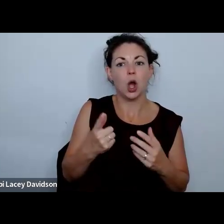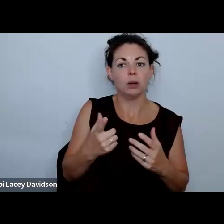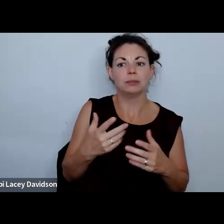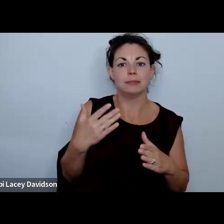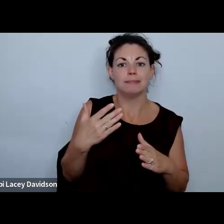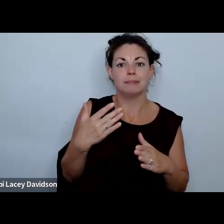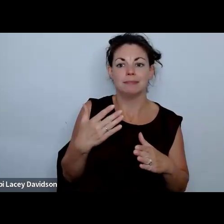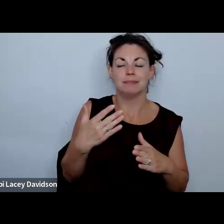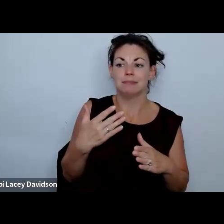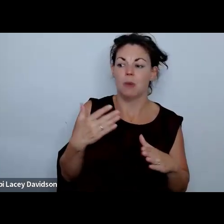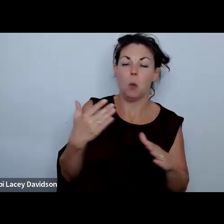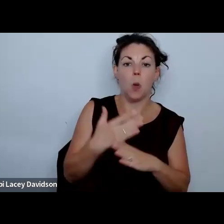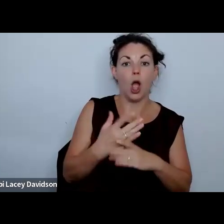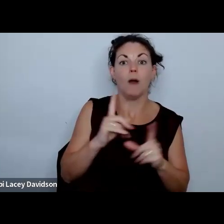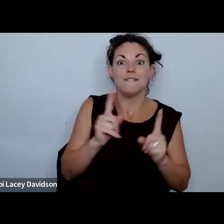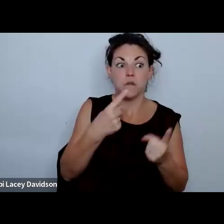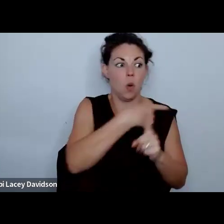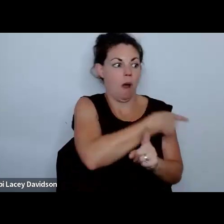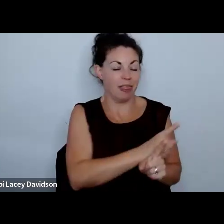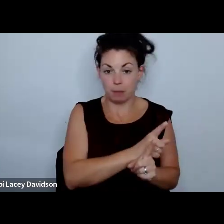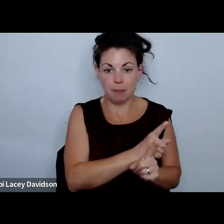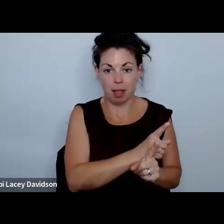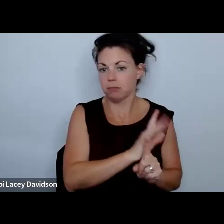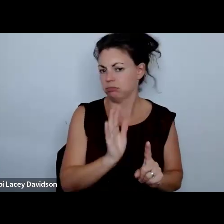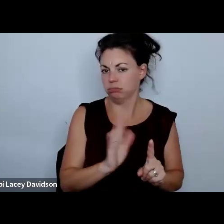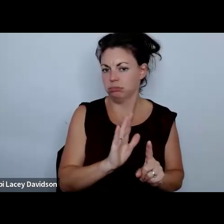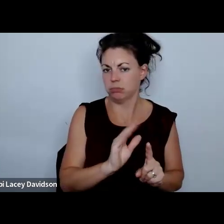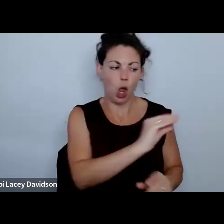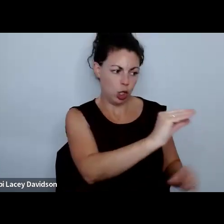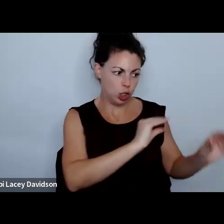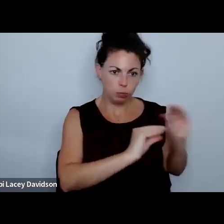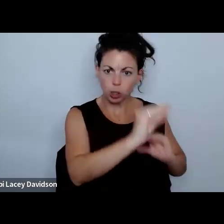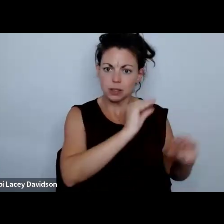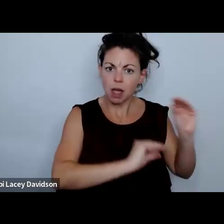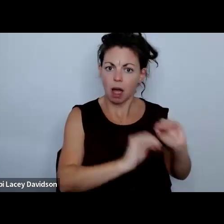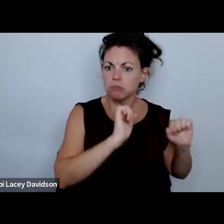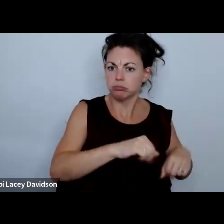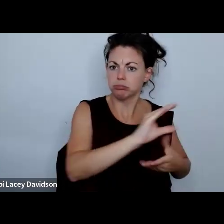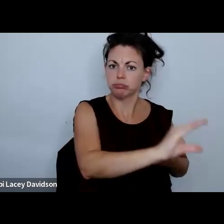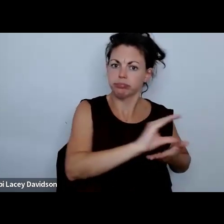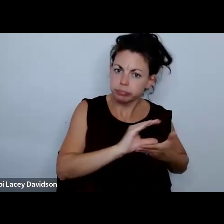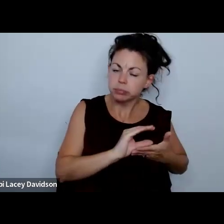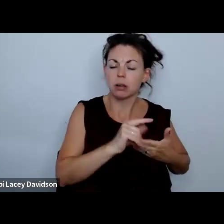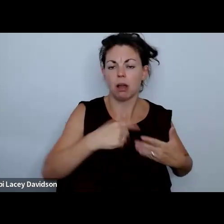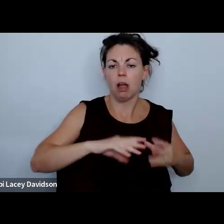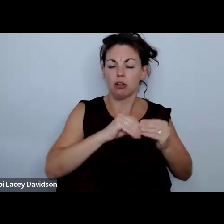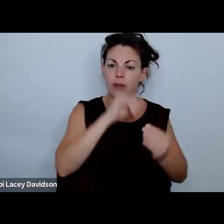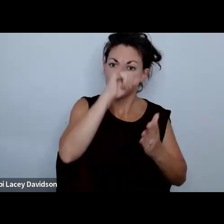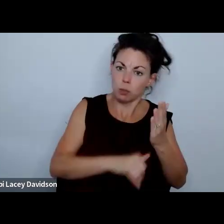But those... We're not commissioned to carry out the work, and we retain editorial control, meaning the views